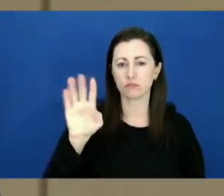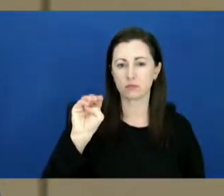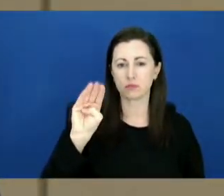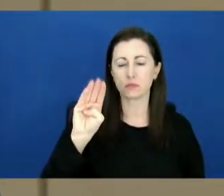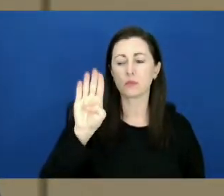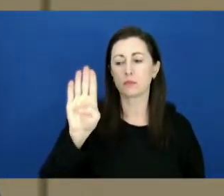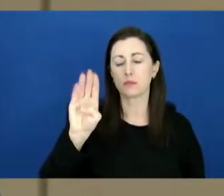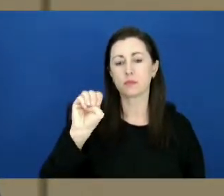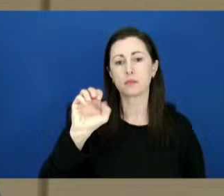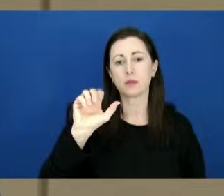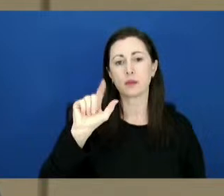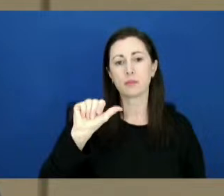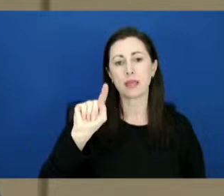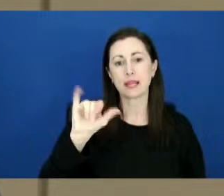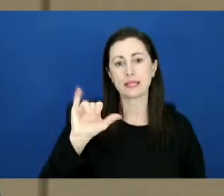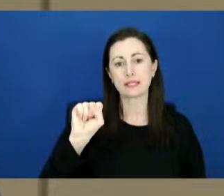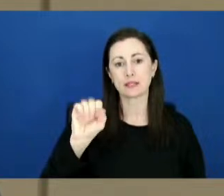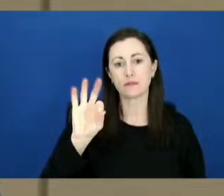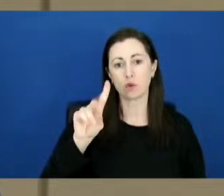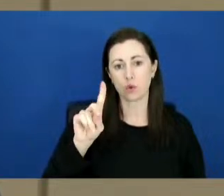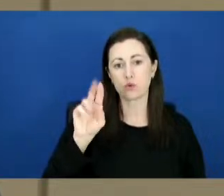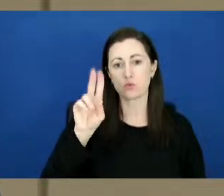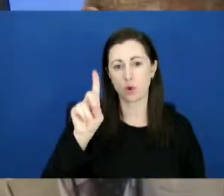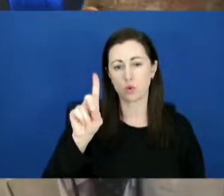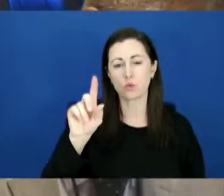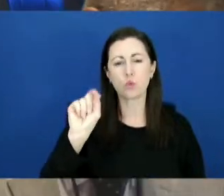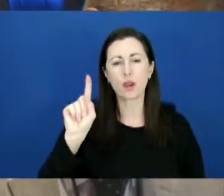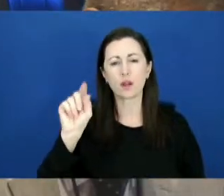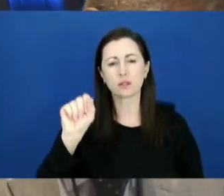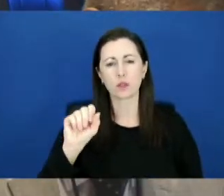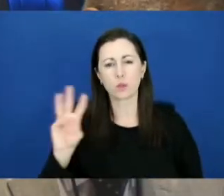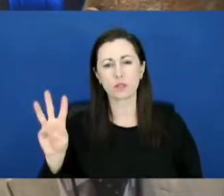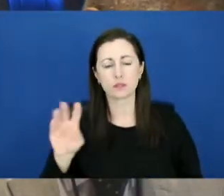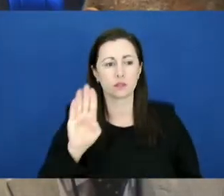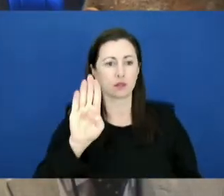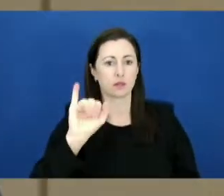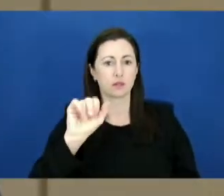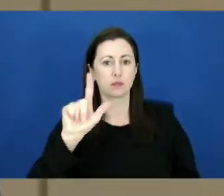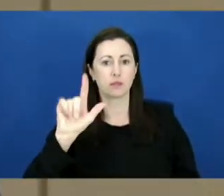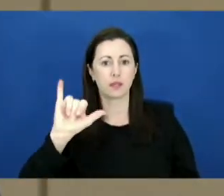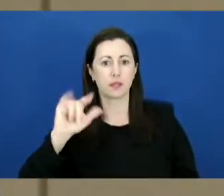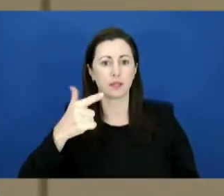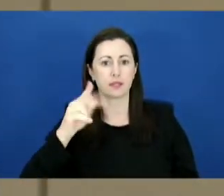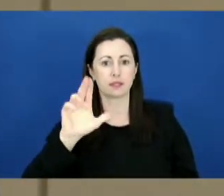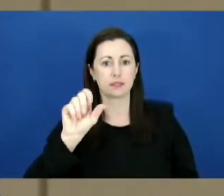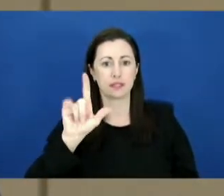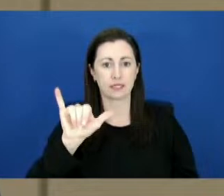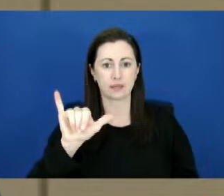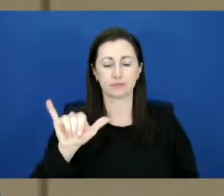I KNOW WHERE THE